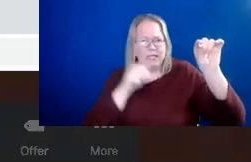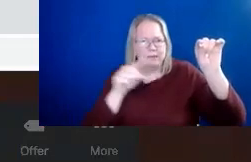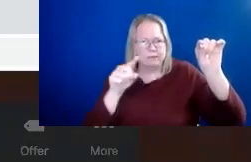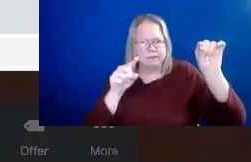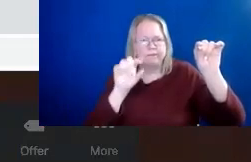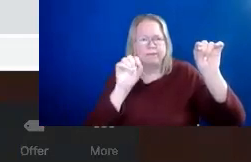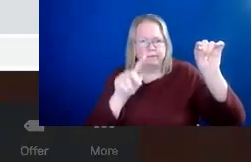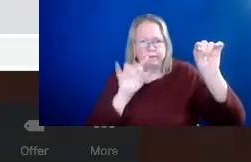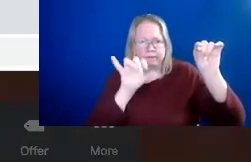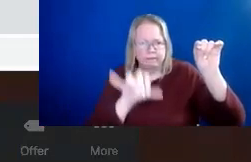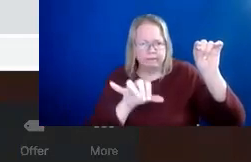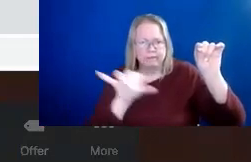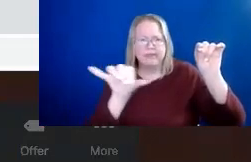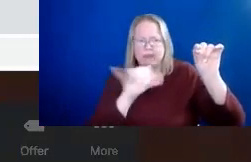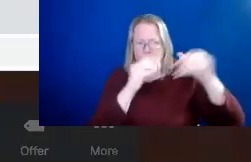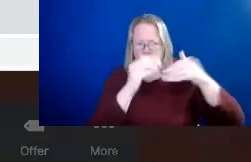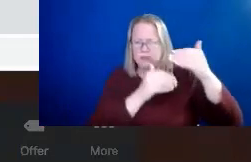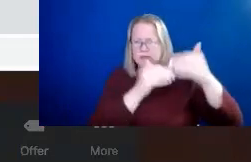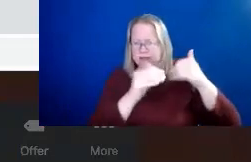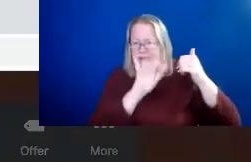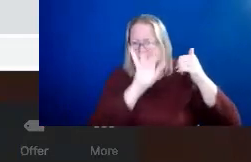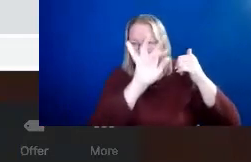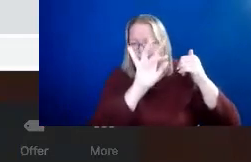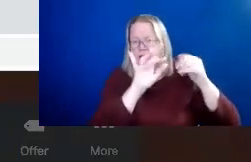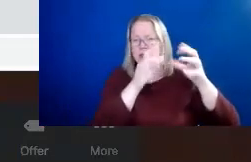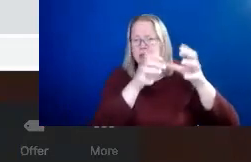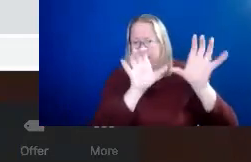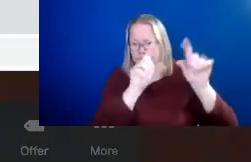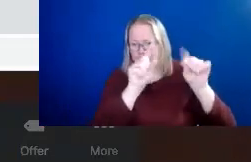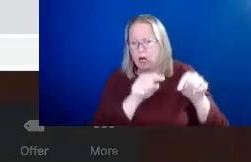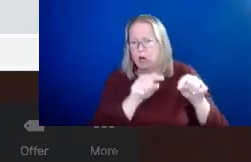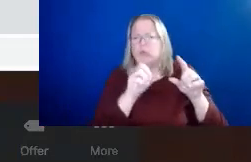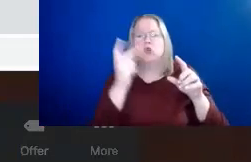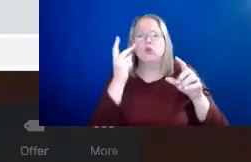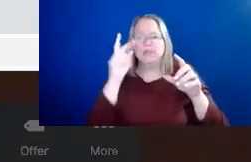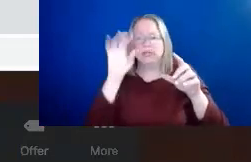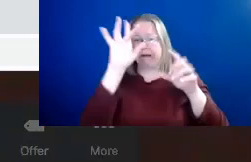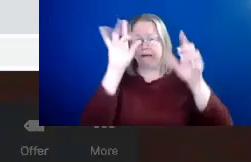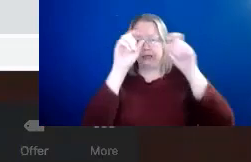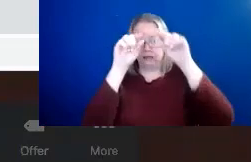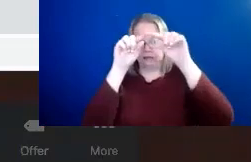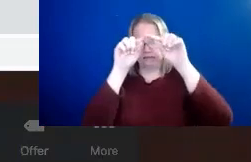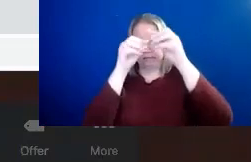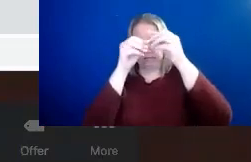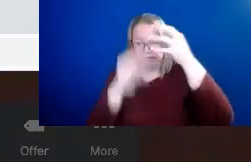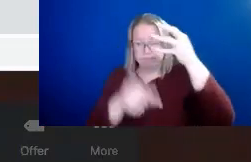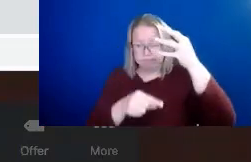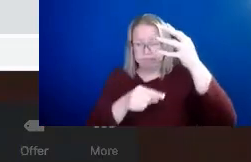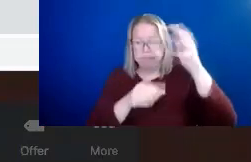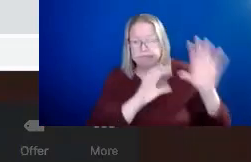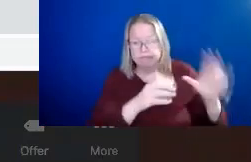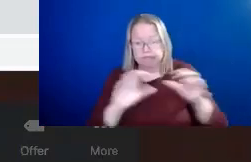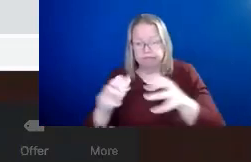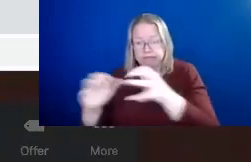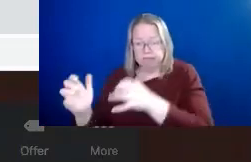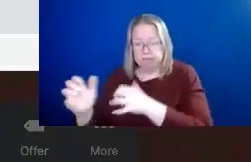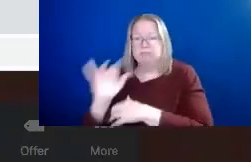12:47:21 The box will come up with any subsections for your event will be here and you can press the blue play 12:47:31 button.